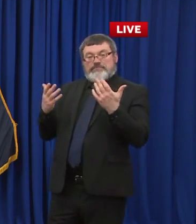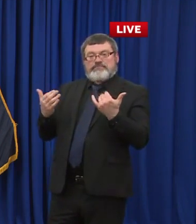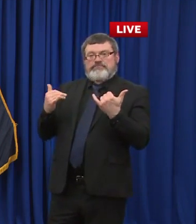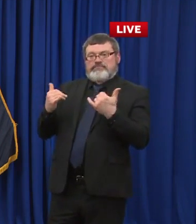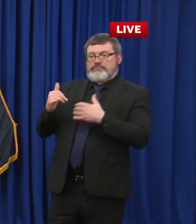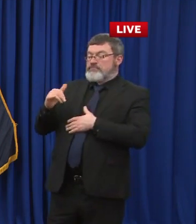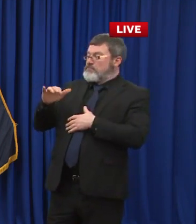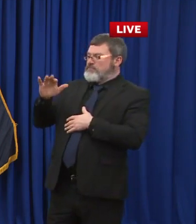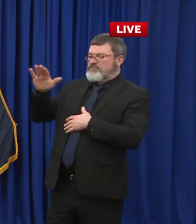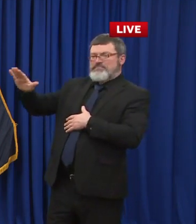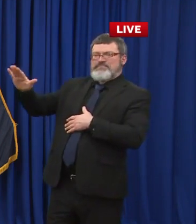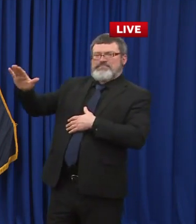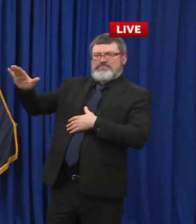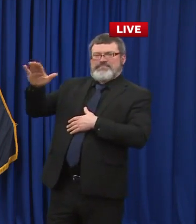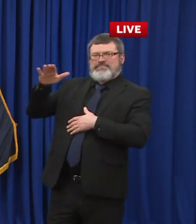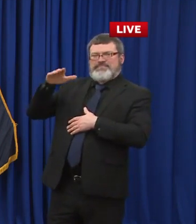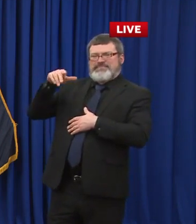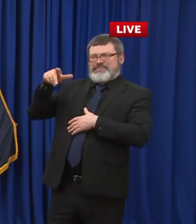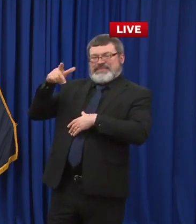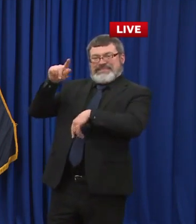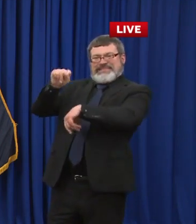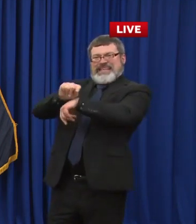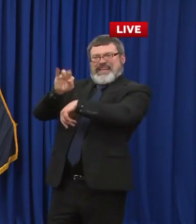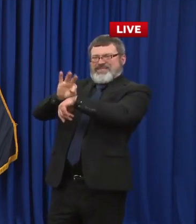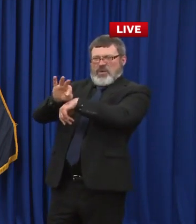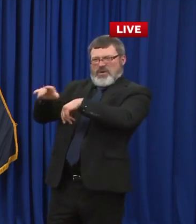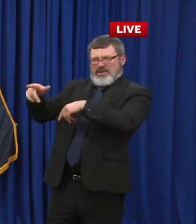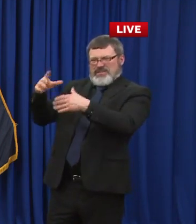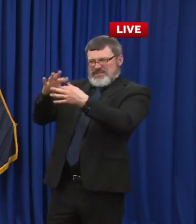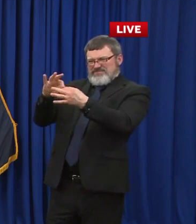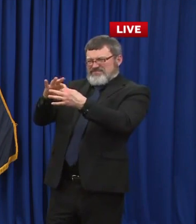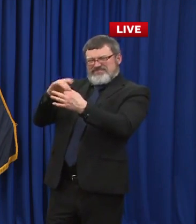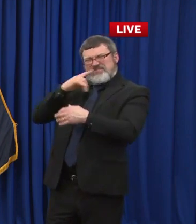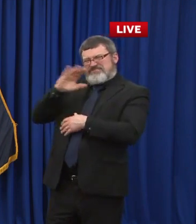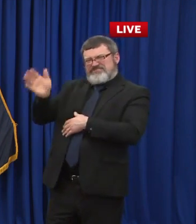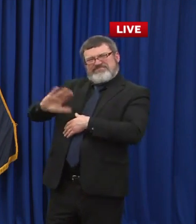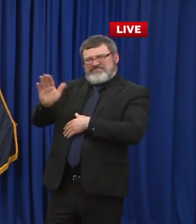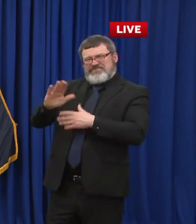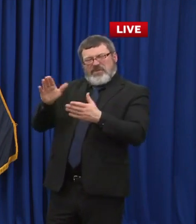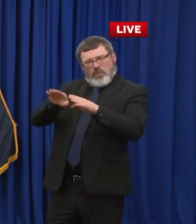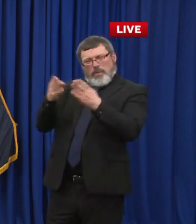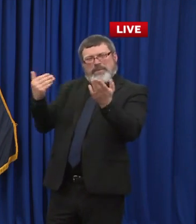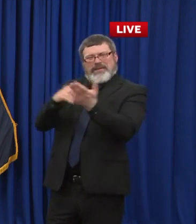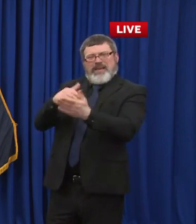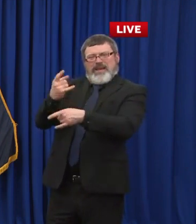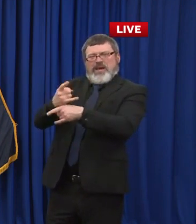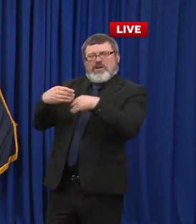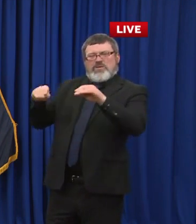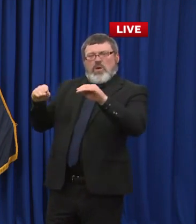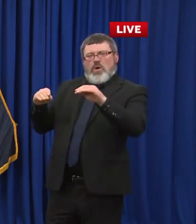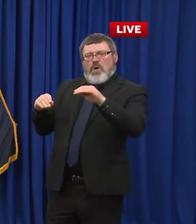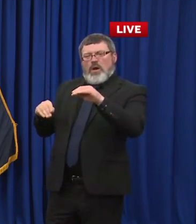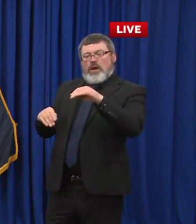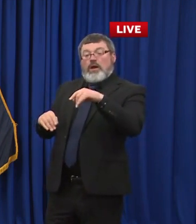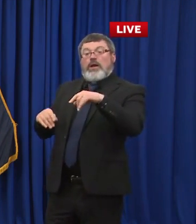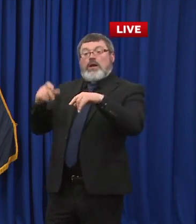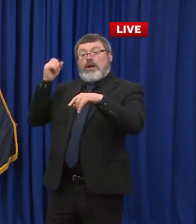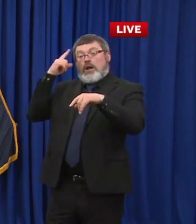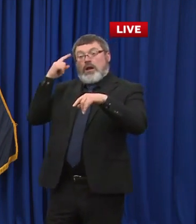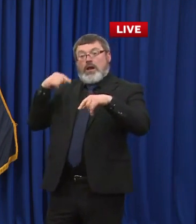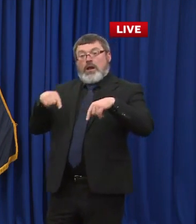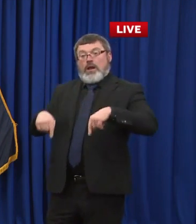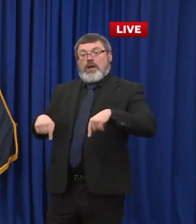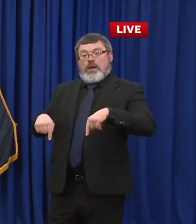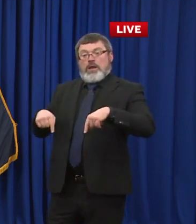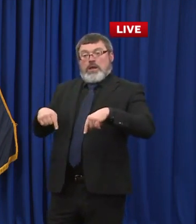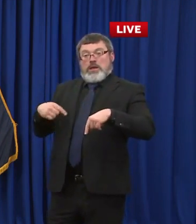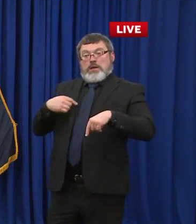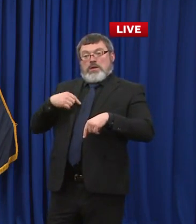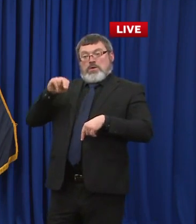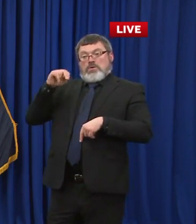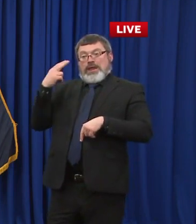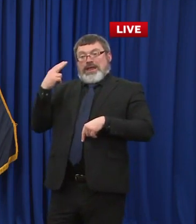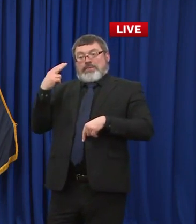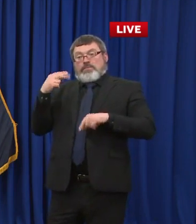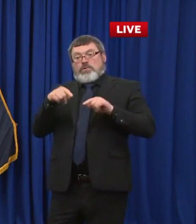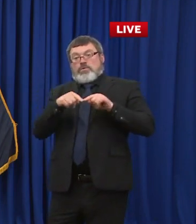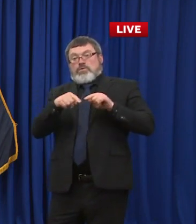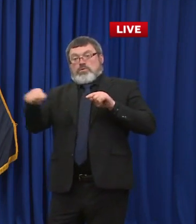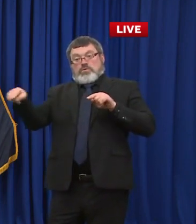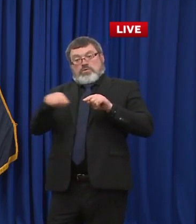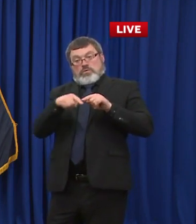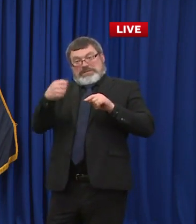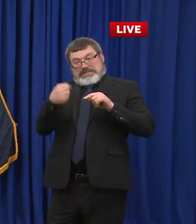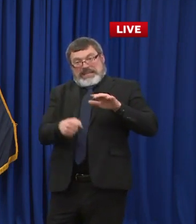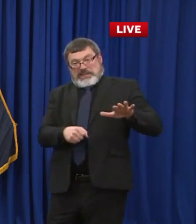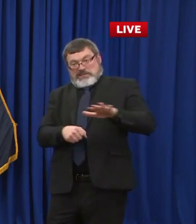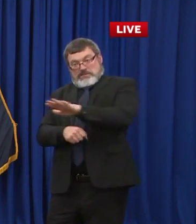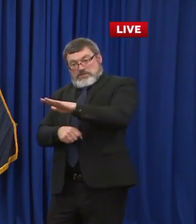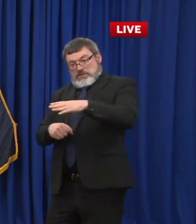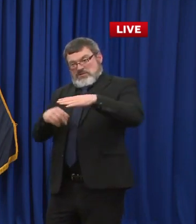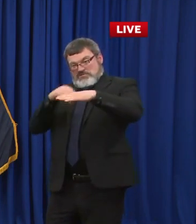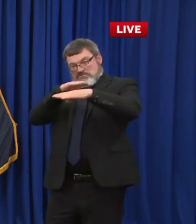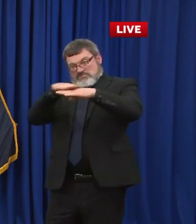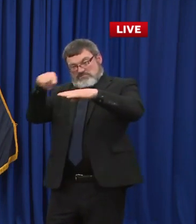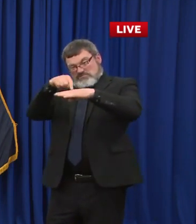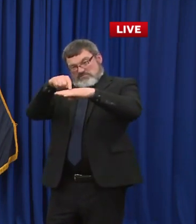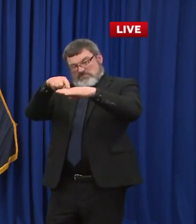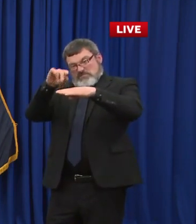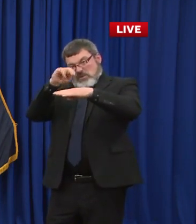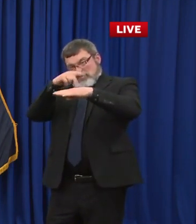THE QUESTION IS -- THE WHITE HOUSE TASK FORCE IS TELLING GOVERNOR BAKER NOT TO REOPEN AND TO STAY WHERE THEY ARE, AND NOW THERE ARE SOME POOR COMMUNITIES HERE THINKING MAYBE THEY SHOULD